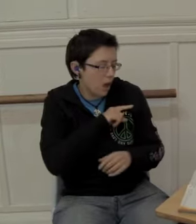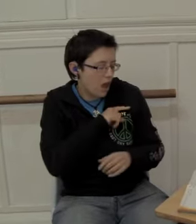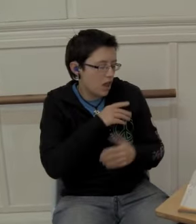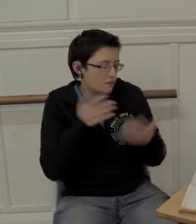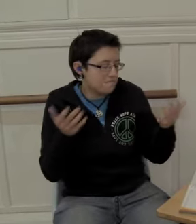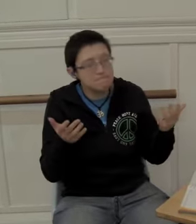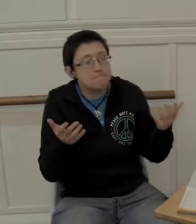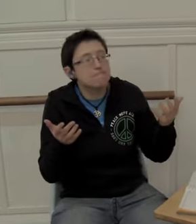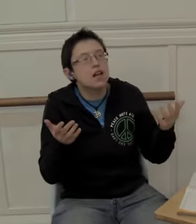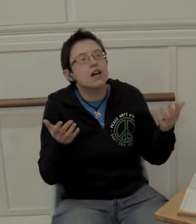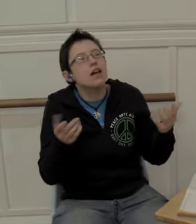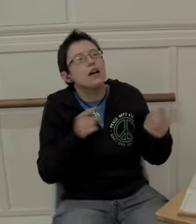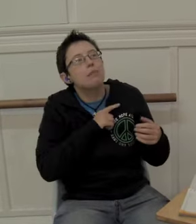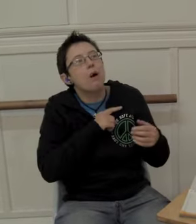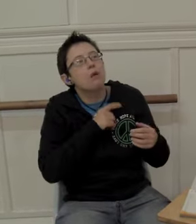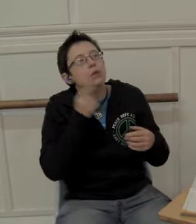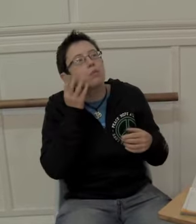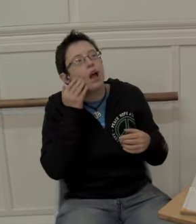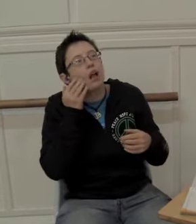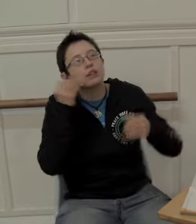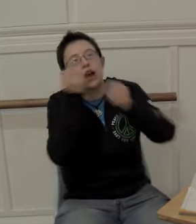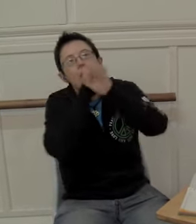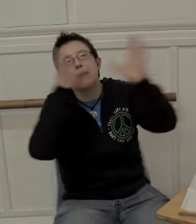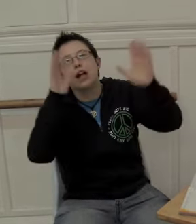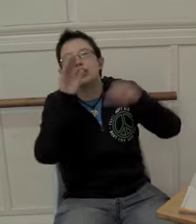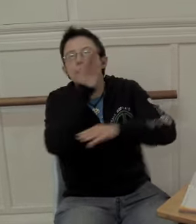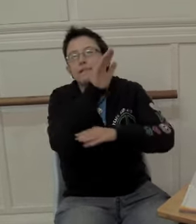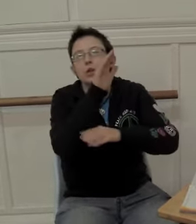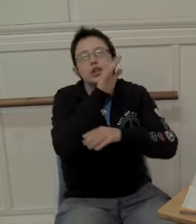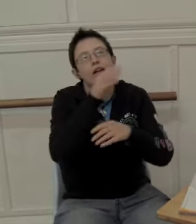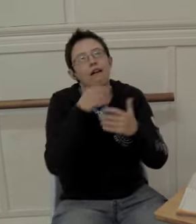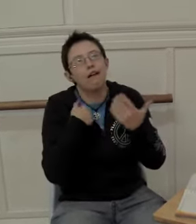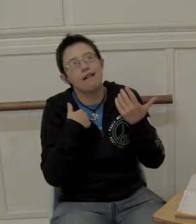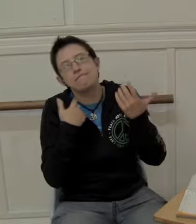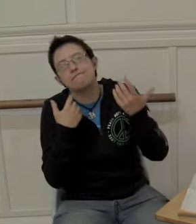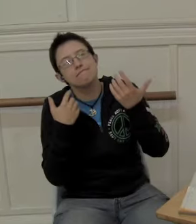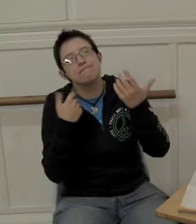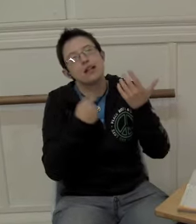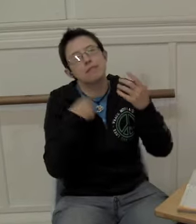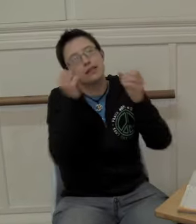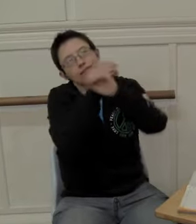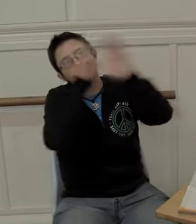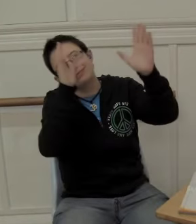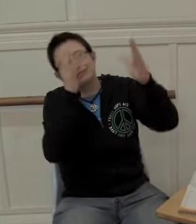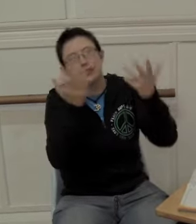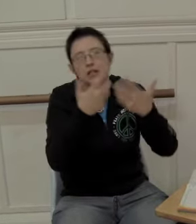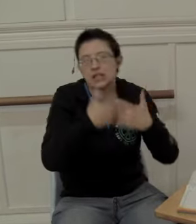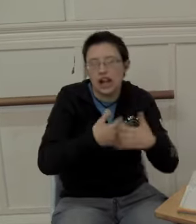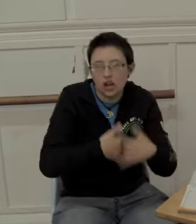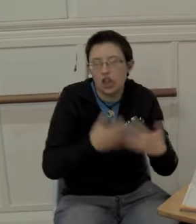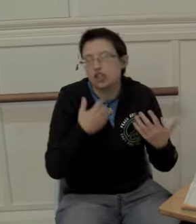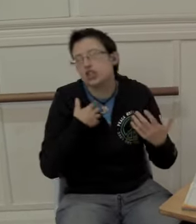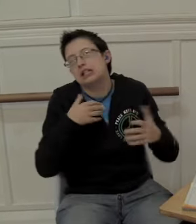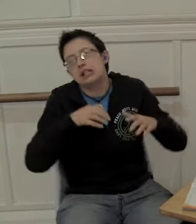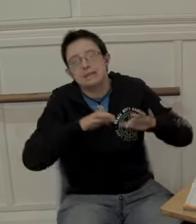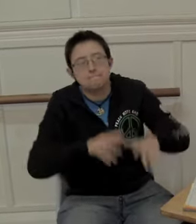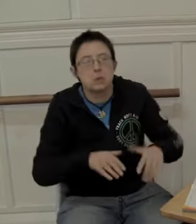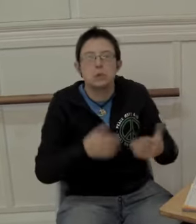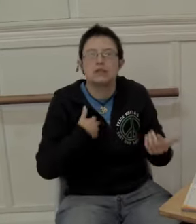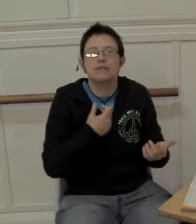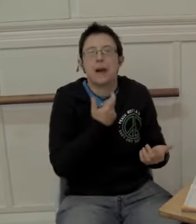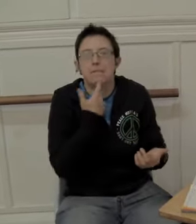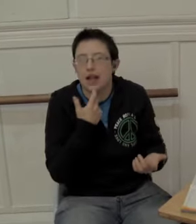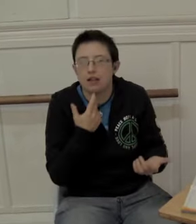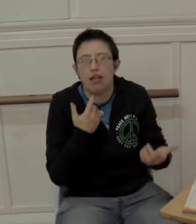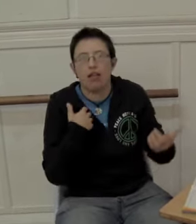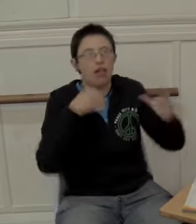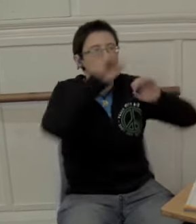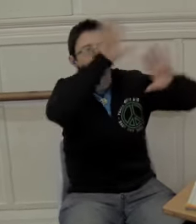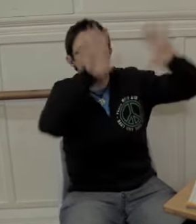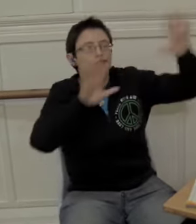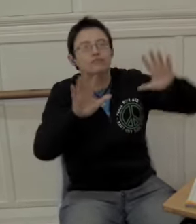Because when I imagine the future I think about technology, computers, metal everywhere